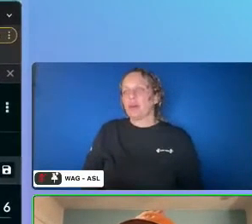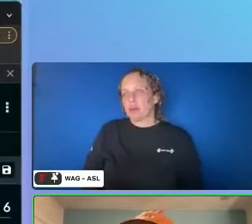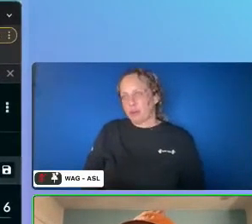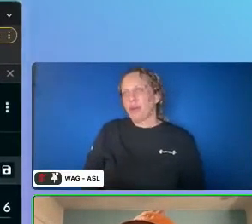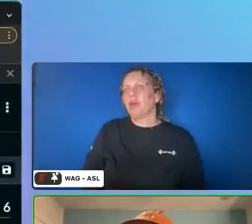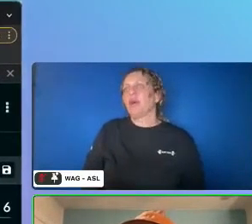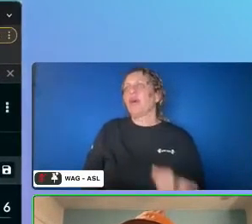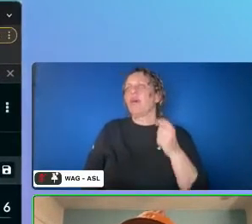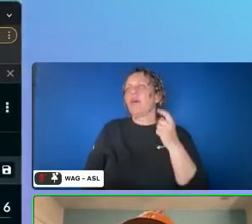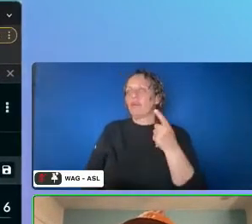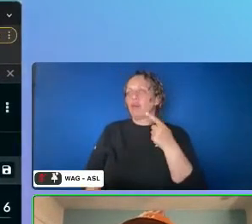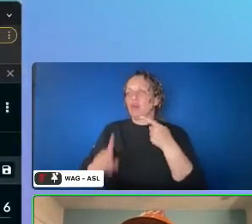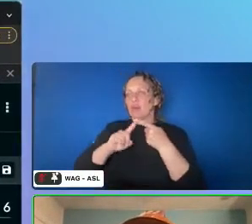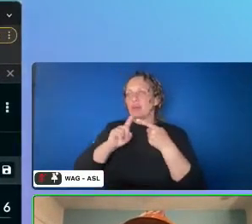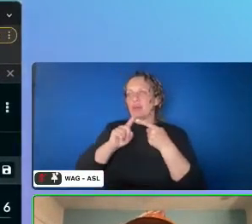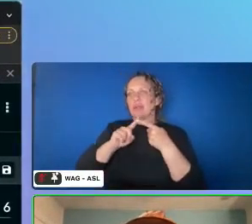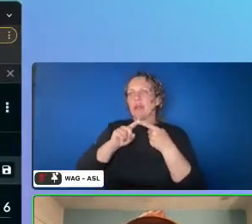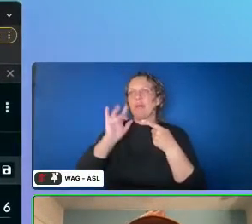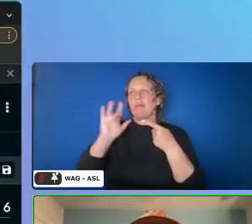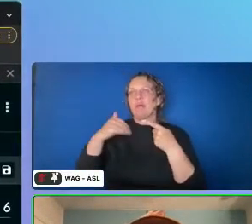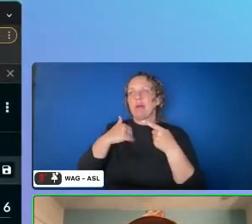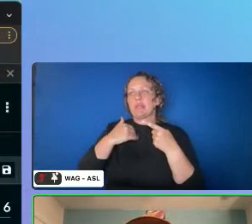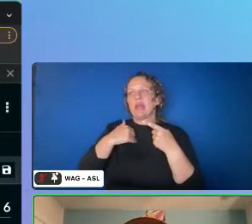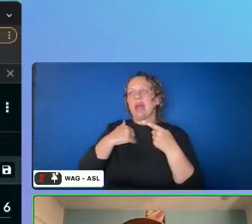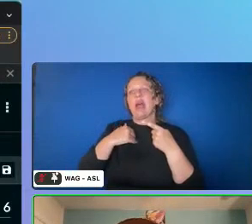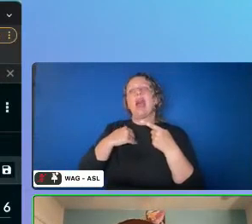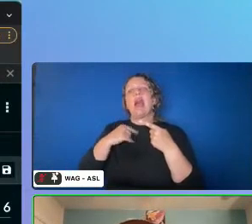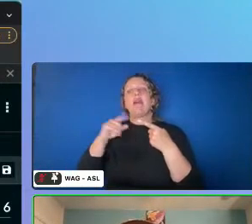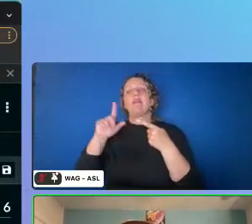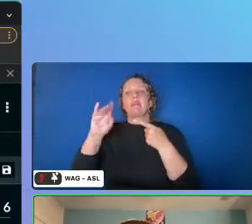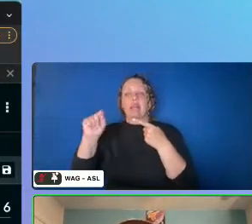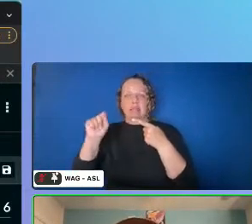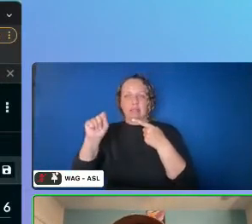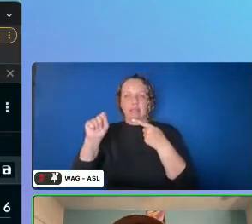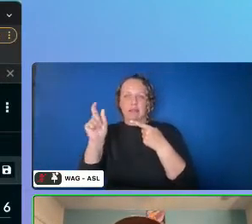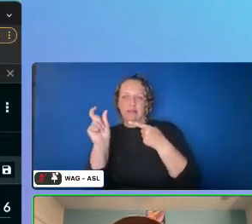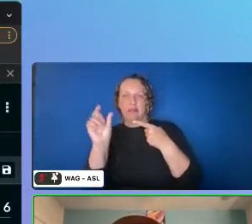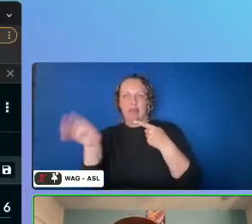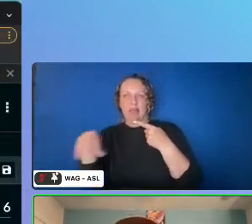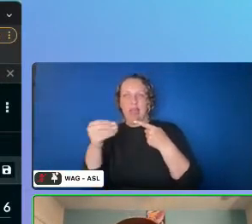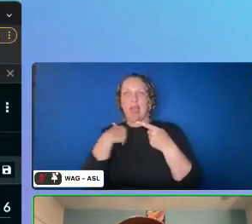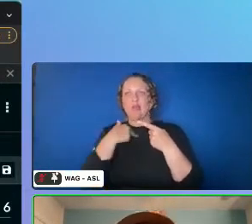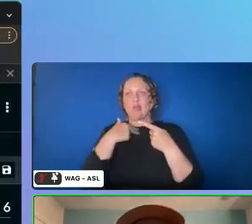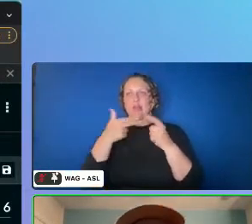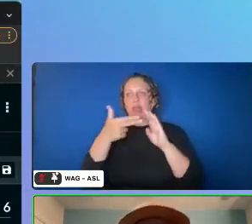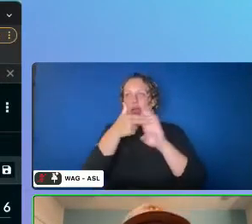The first of which is buttons must have discernible text. So we have a... I've highlighted now on the screen